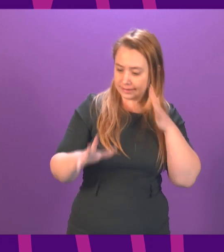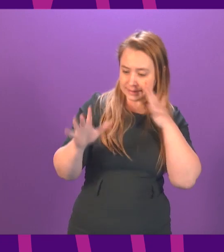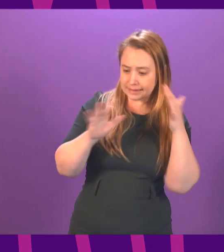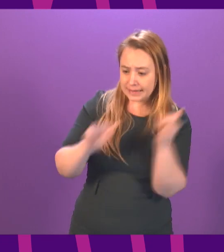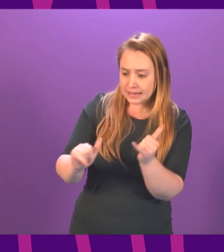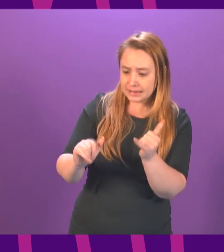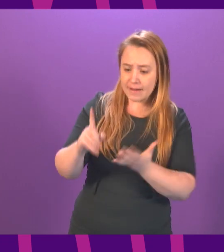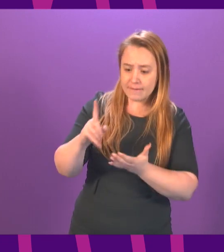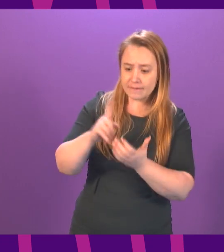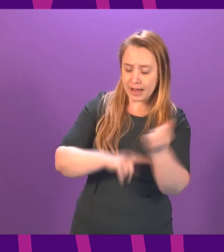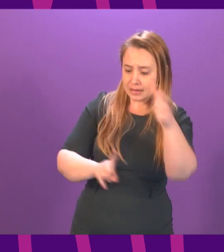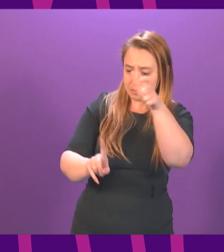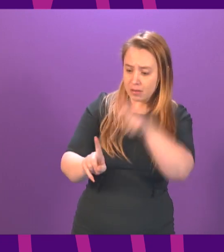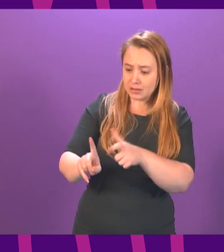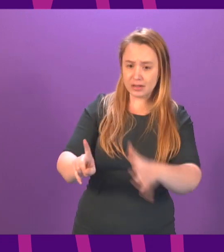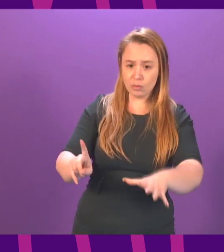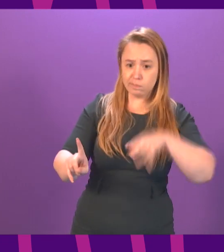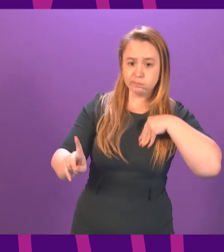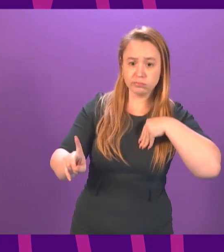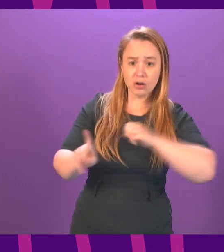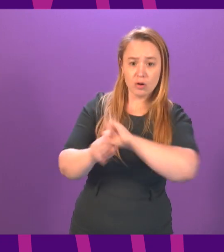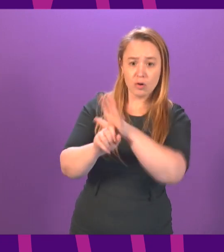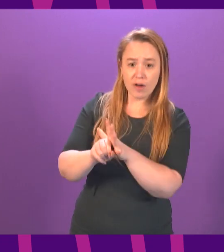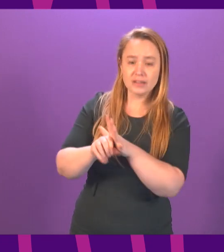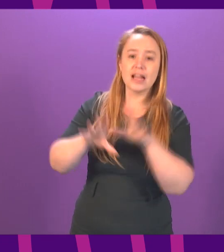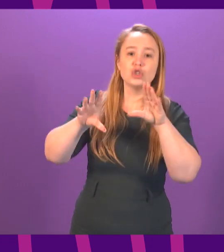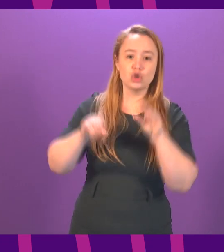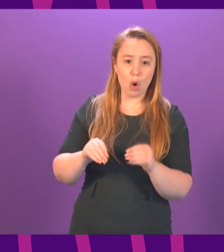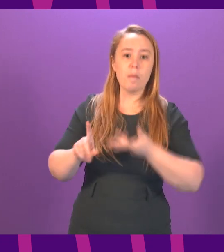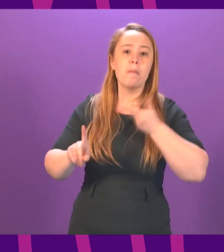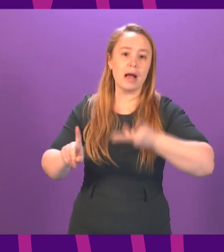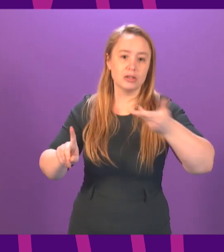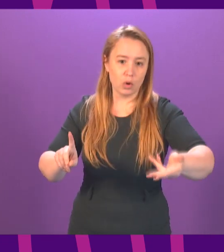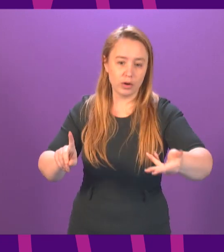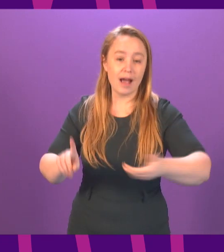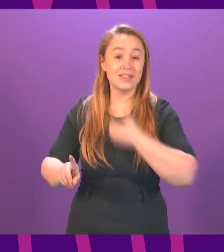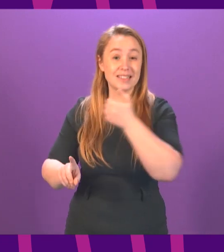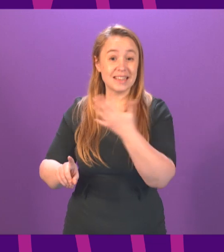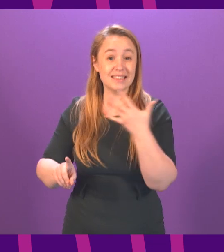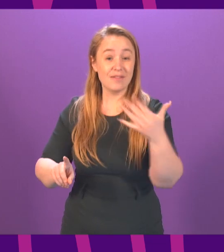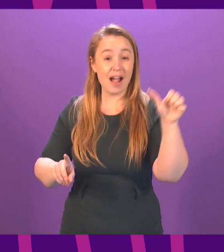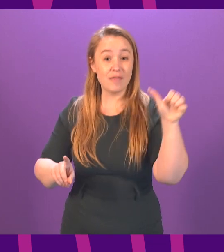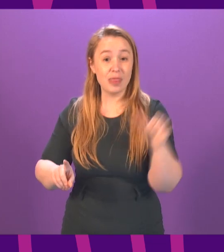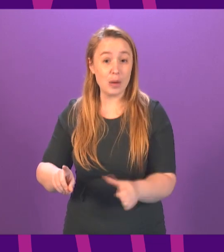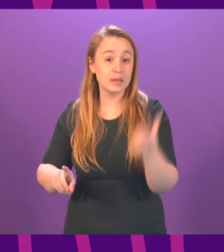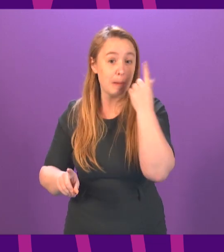Scotland has a daily testing capacity of 65,000 tests. We could have done 2 million in the past